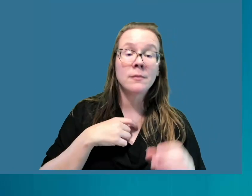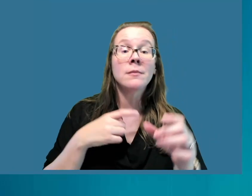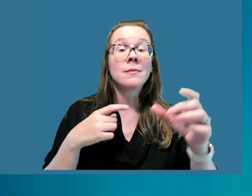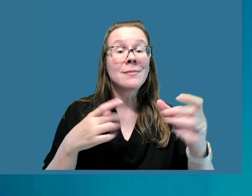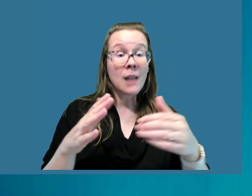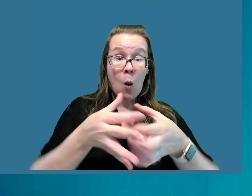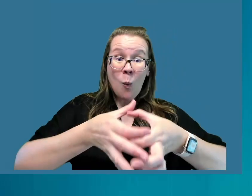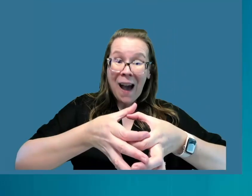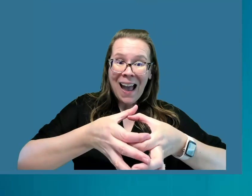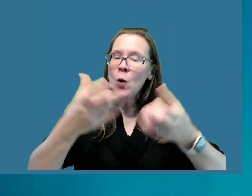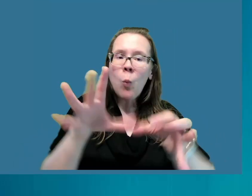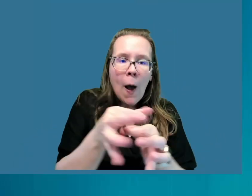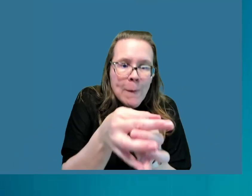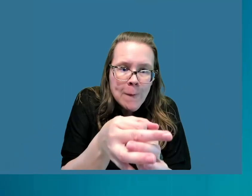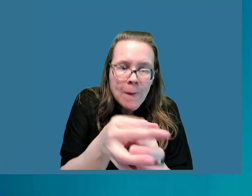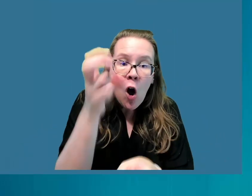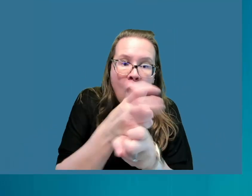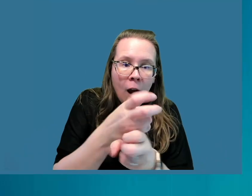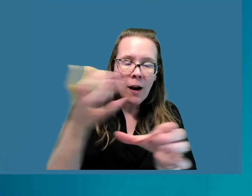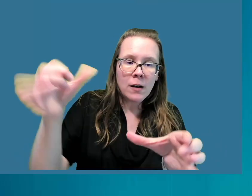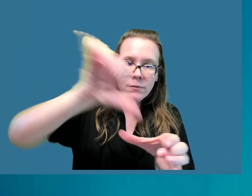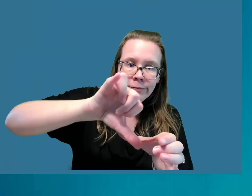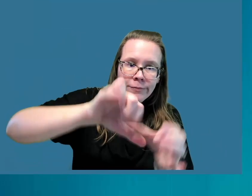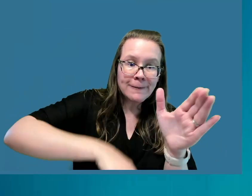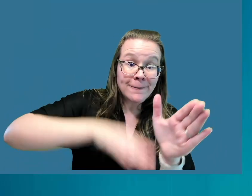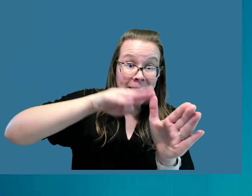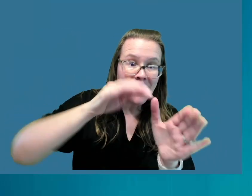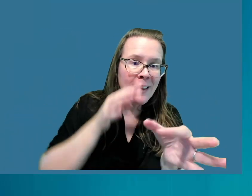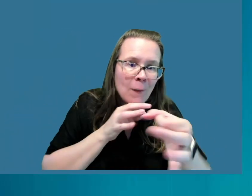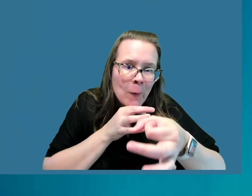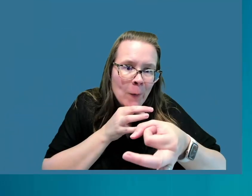they're great for piping because you don't need as much piping icing. And then the--you can,